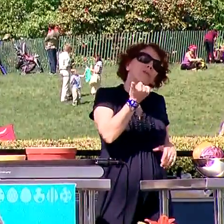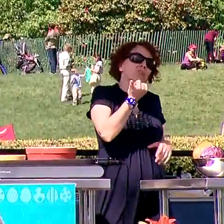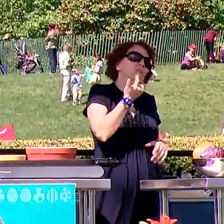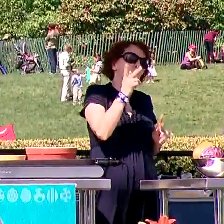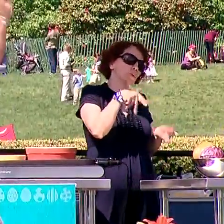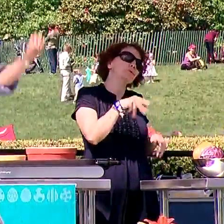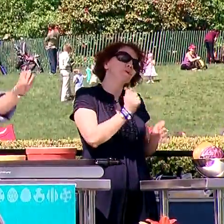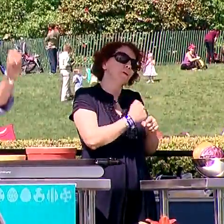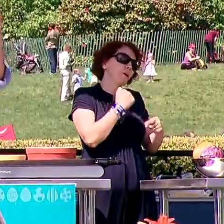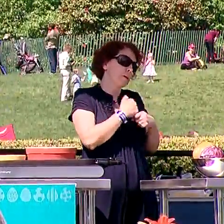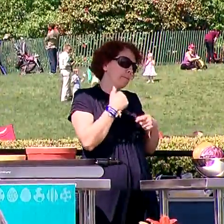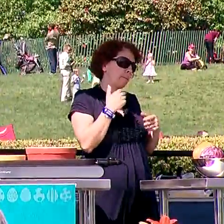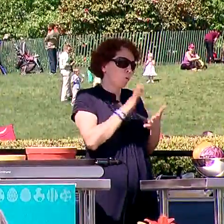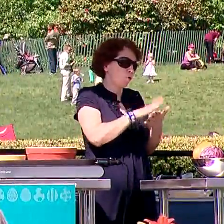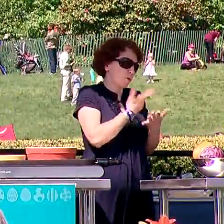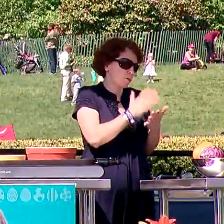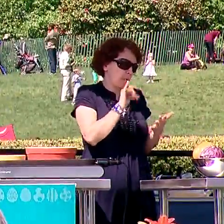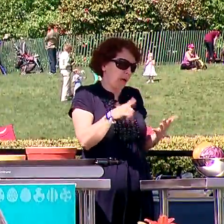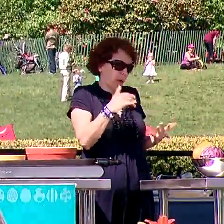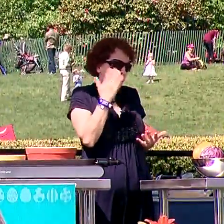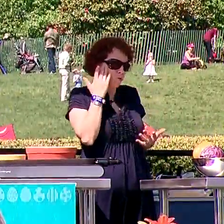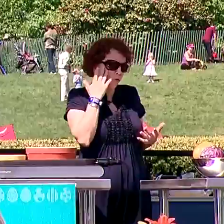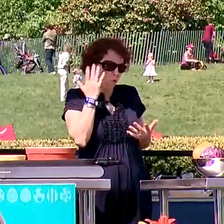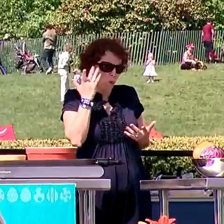and do you know why we chose quesadillas?